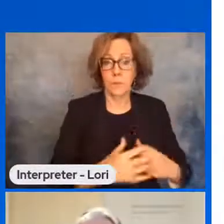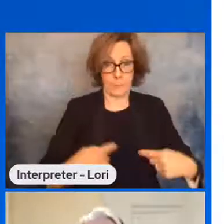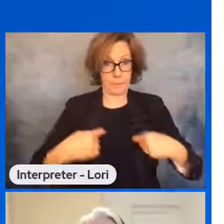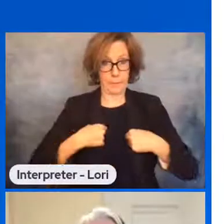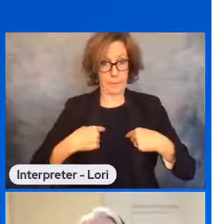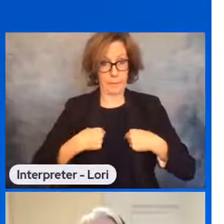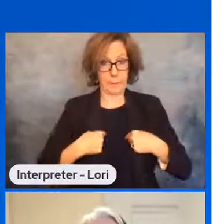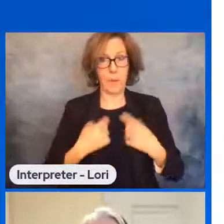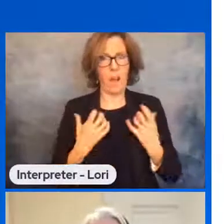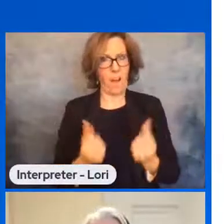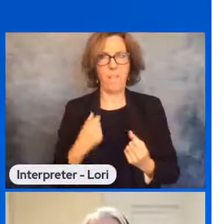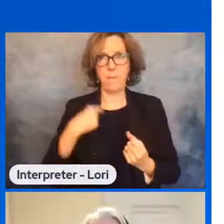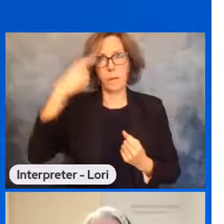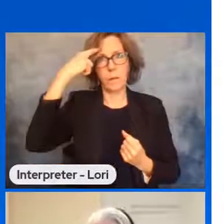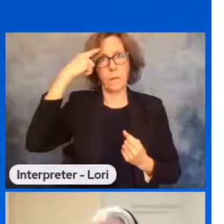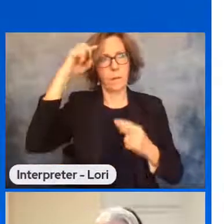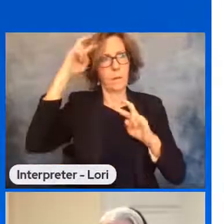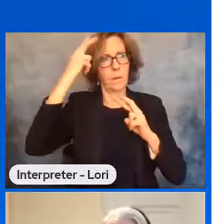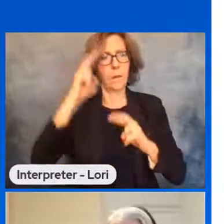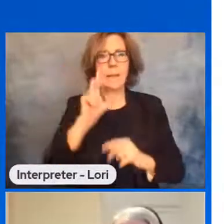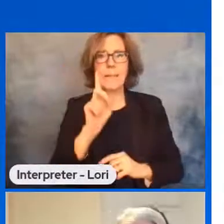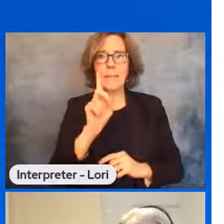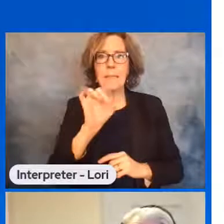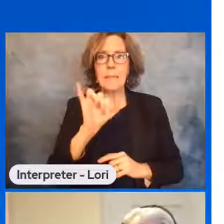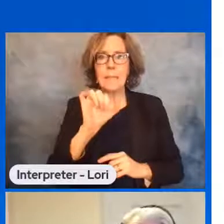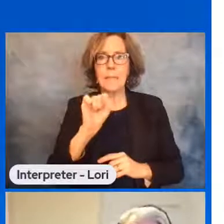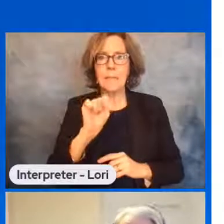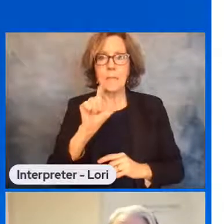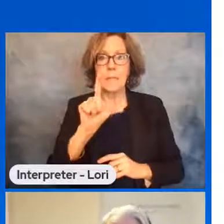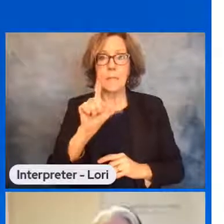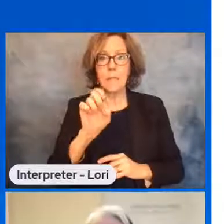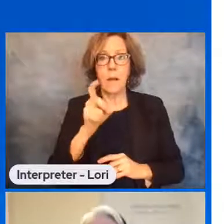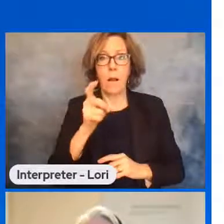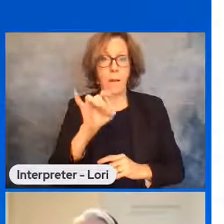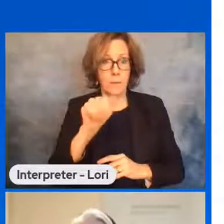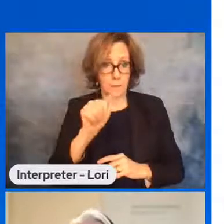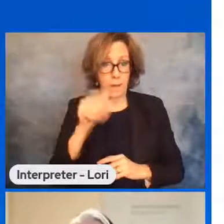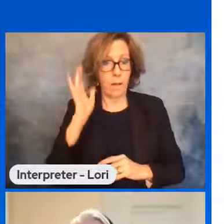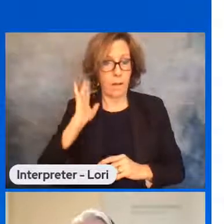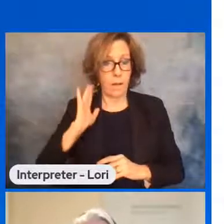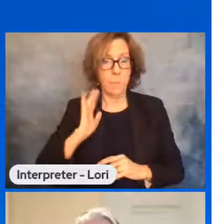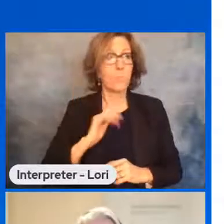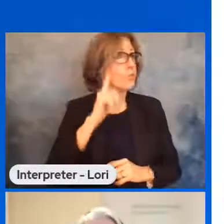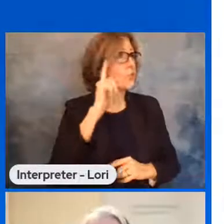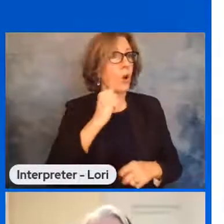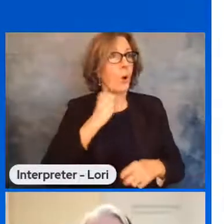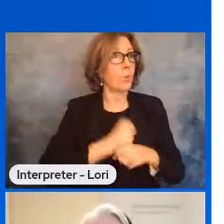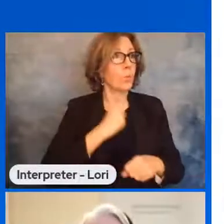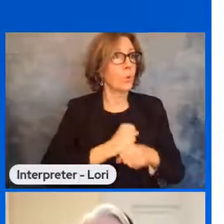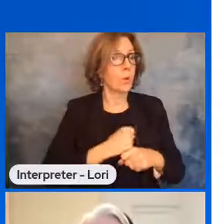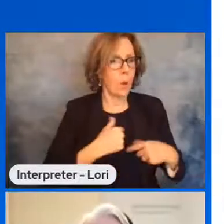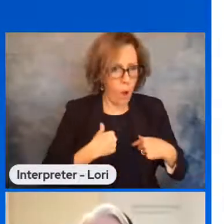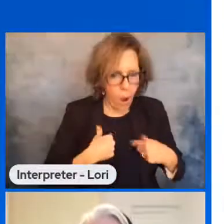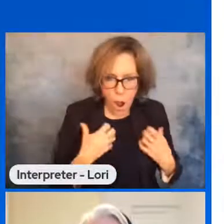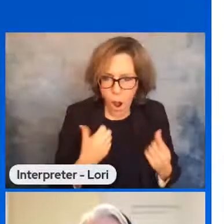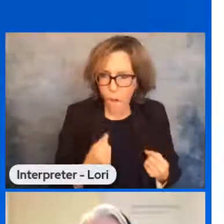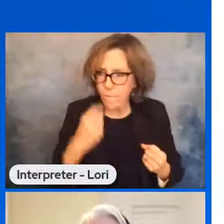here and realized those things that I just wasn't good at actually how did their roots in terms of a disability.